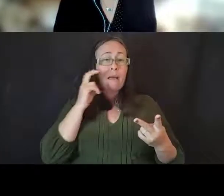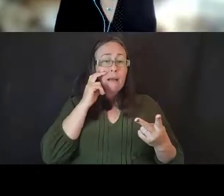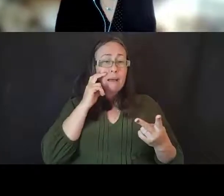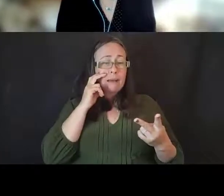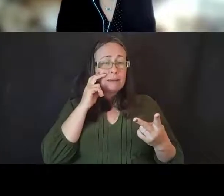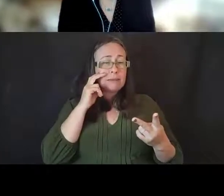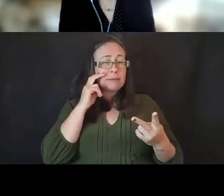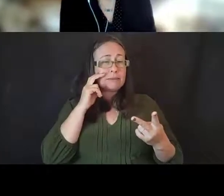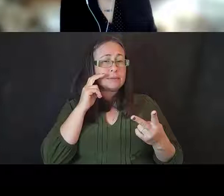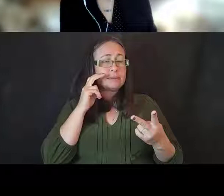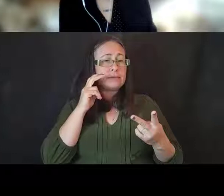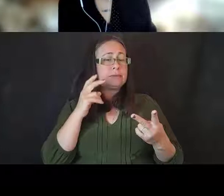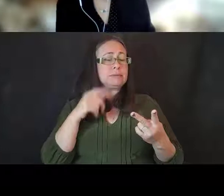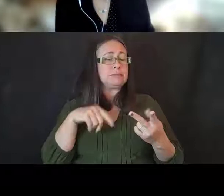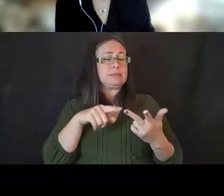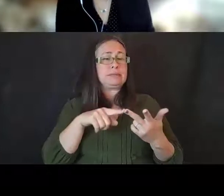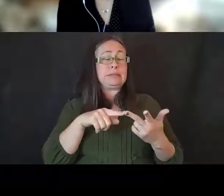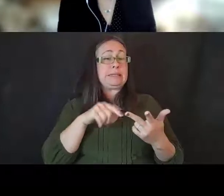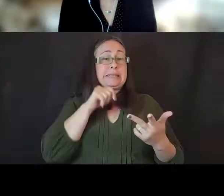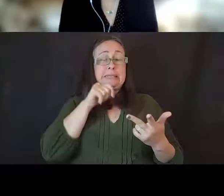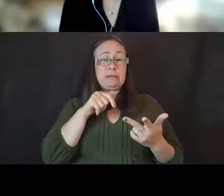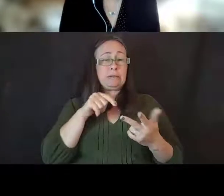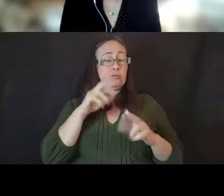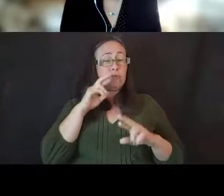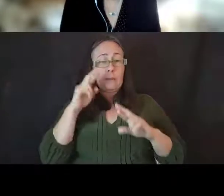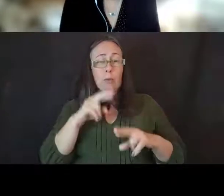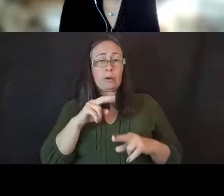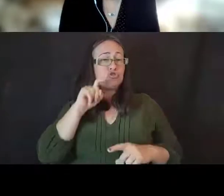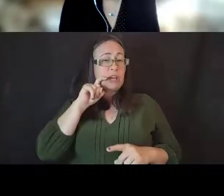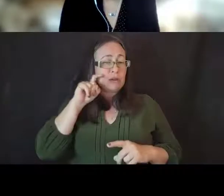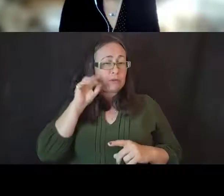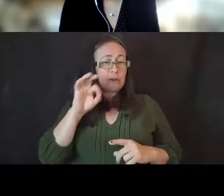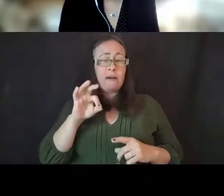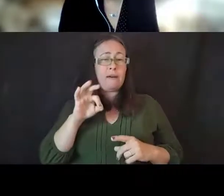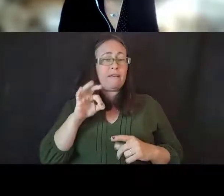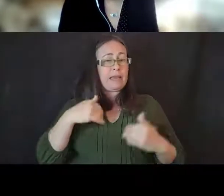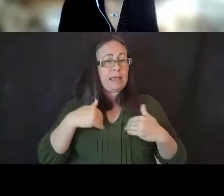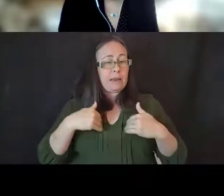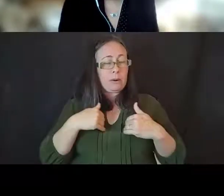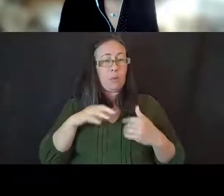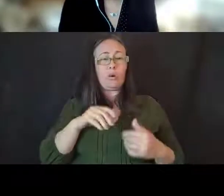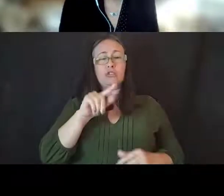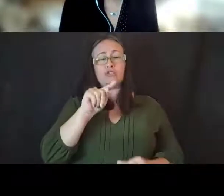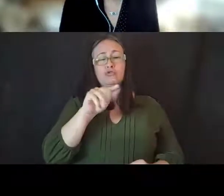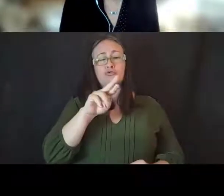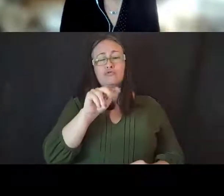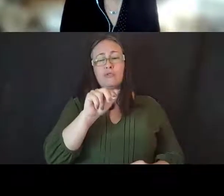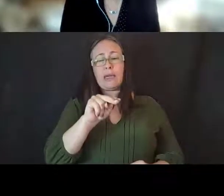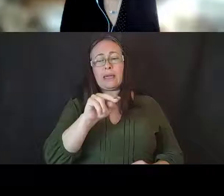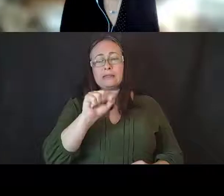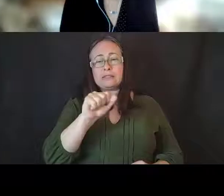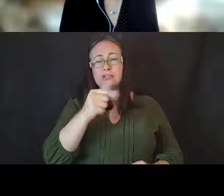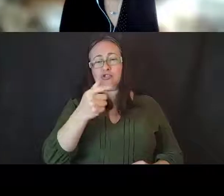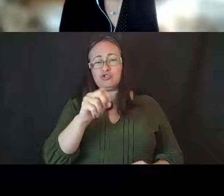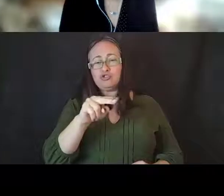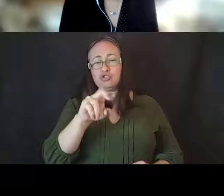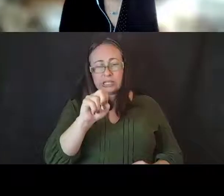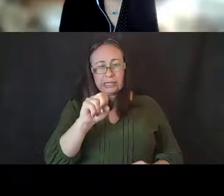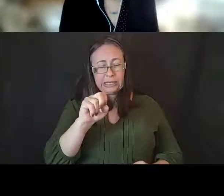In some cases they didn't report the sex of the animal, or they didn't report the transgene number, copy number of those mice.